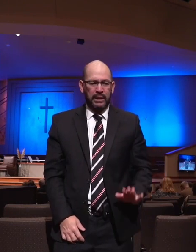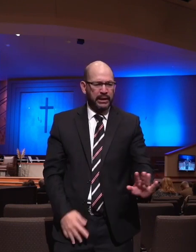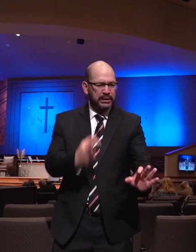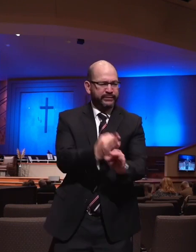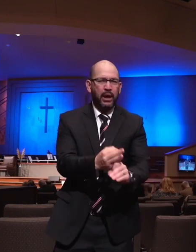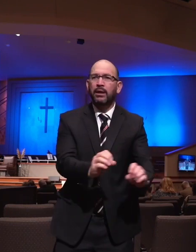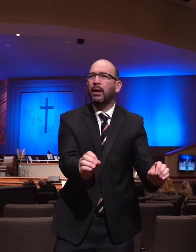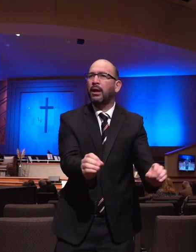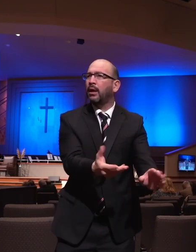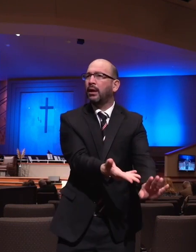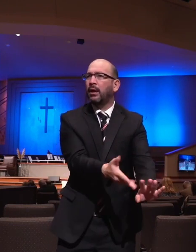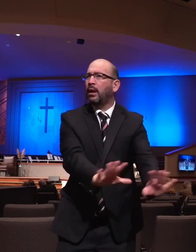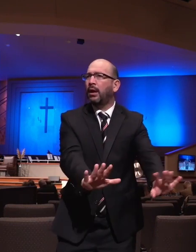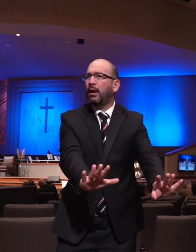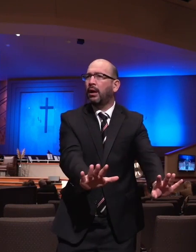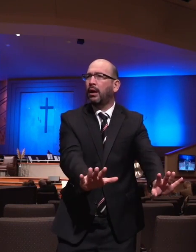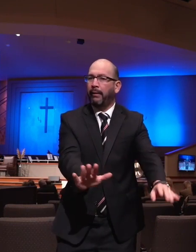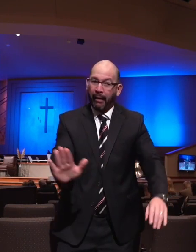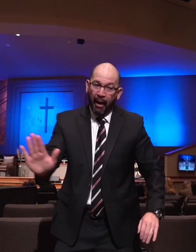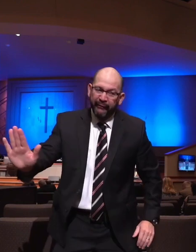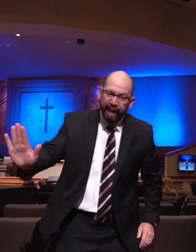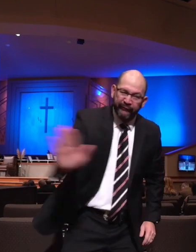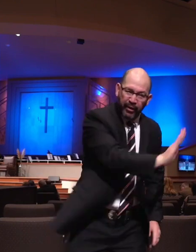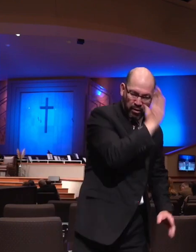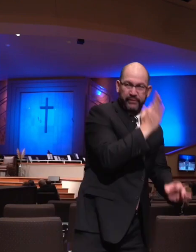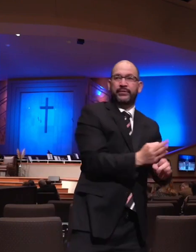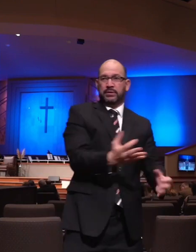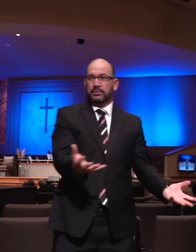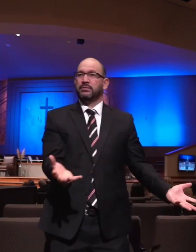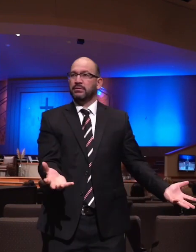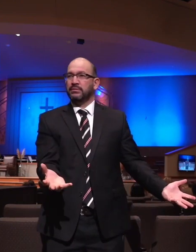that was in the couch it was in the faith of the men that